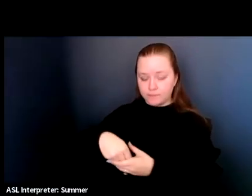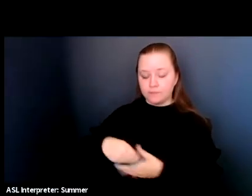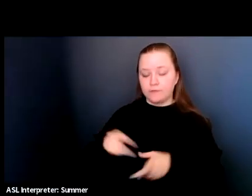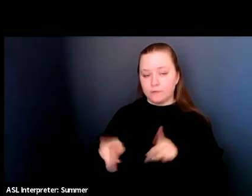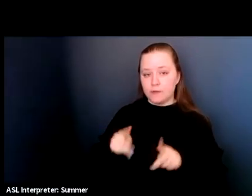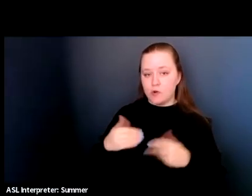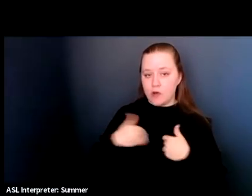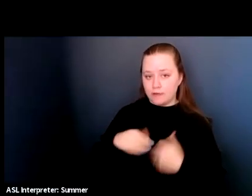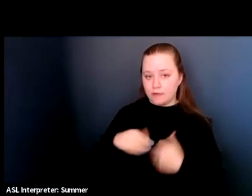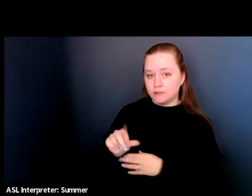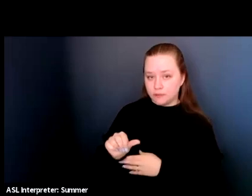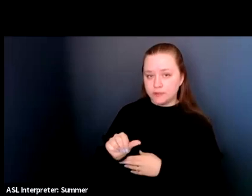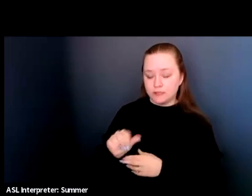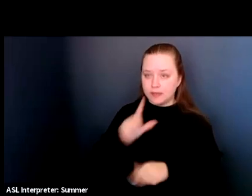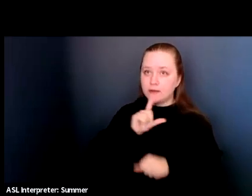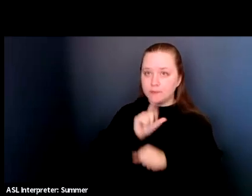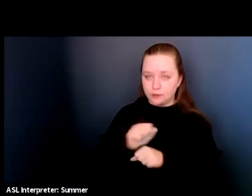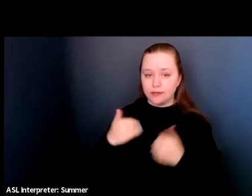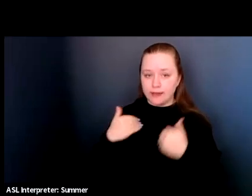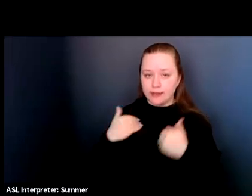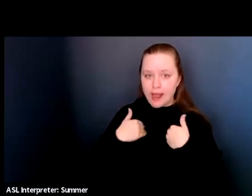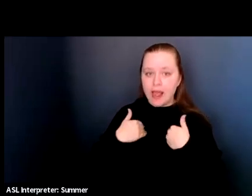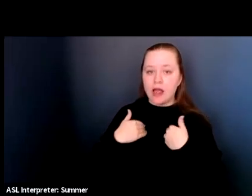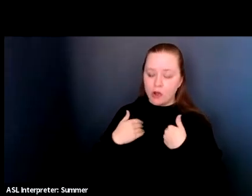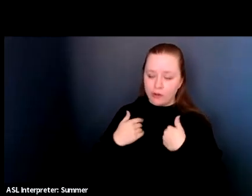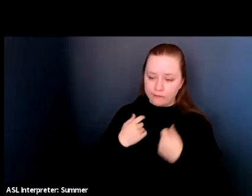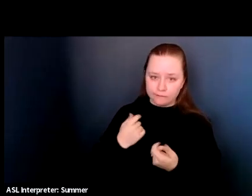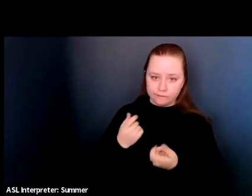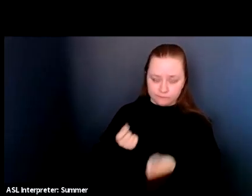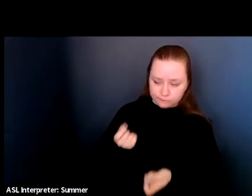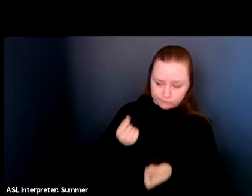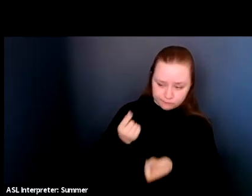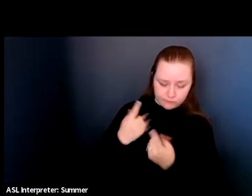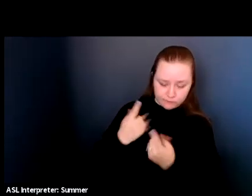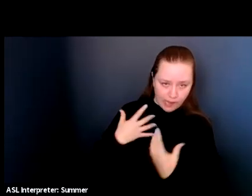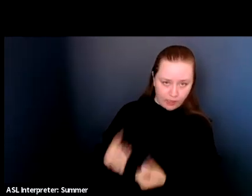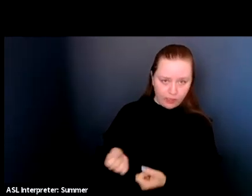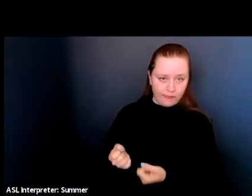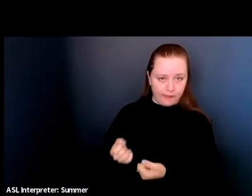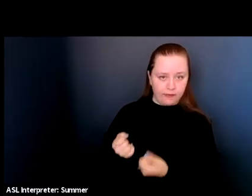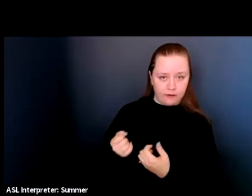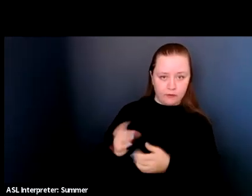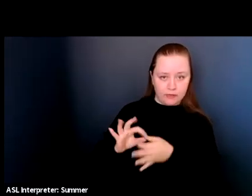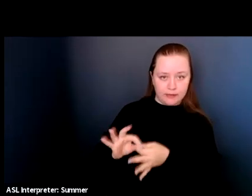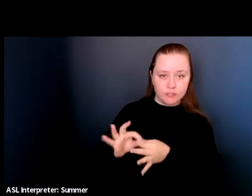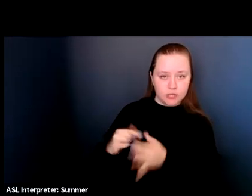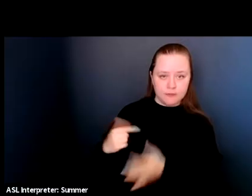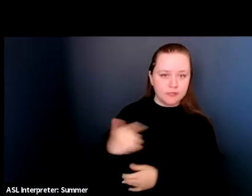have consensual, healthy relationships, and we don't ever want to assume that just